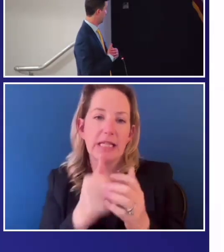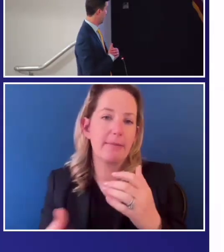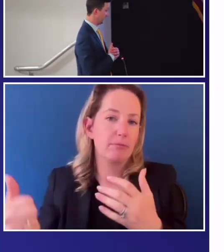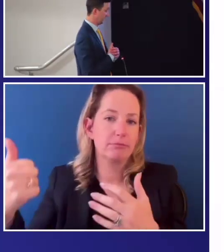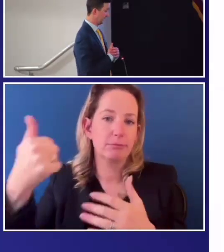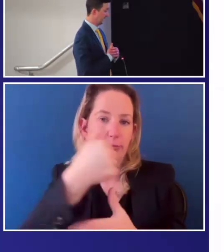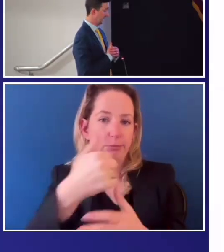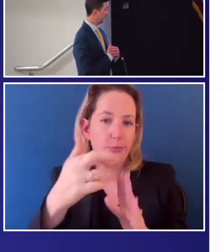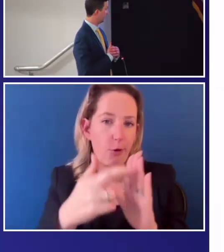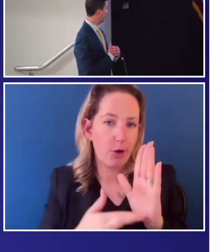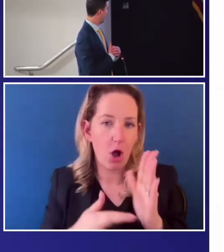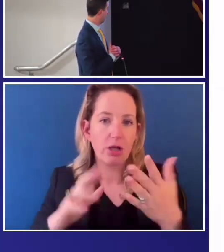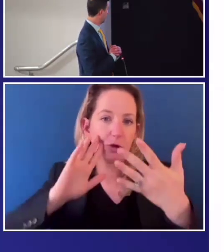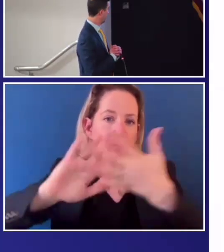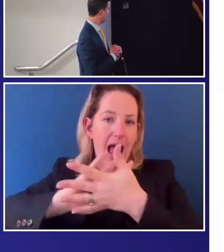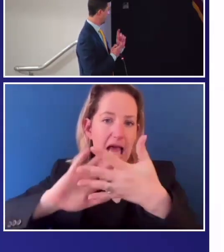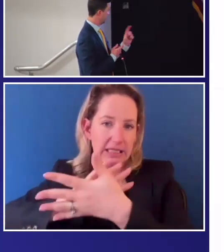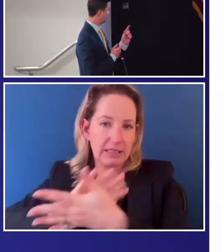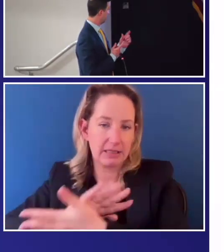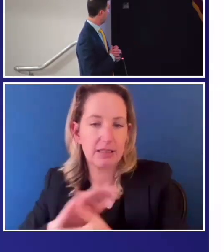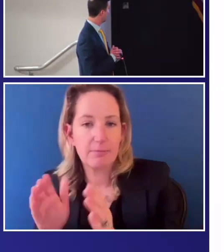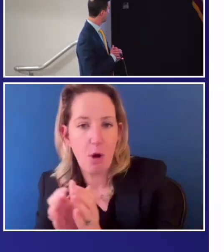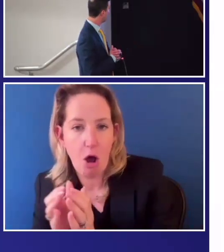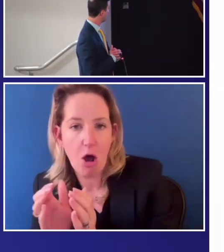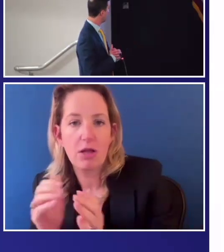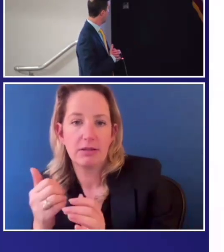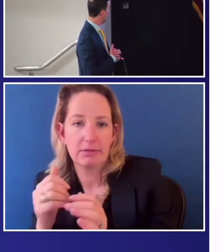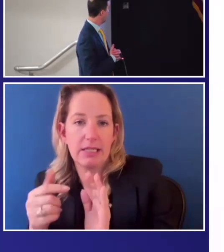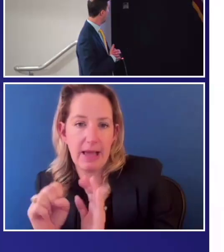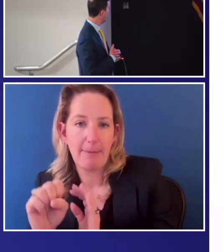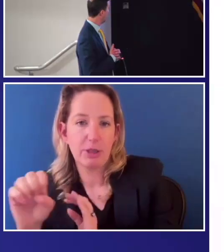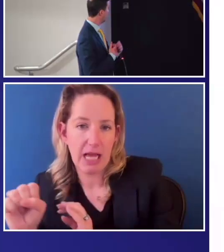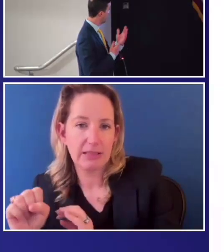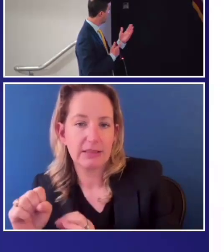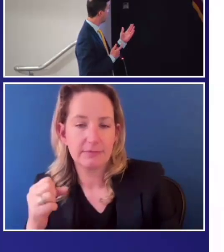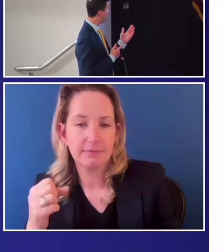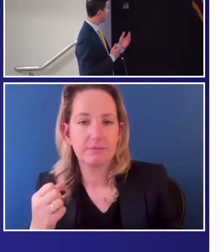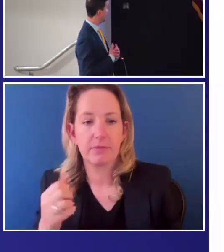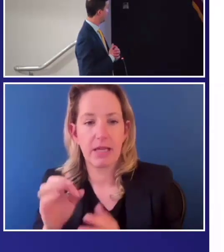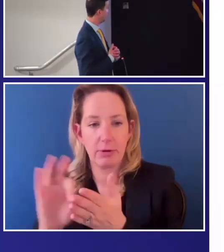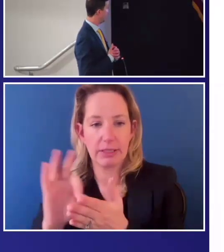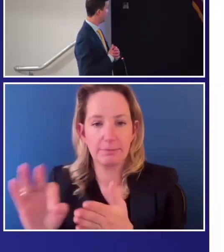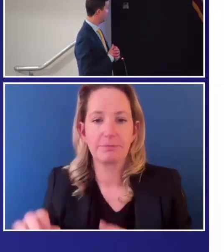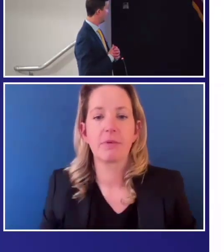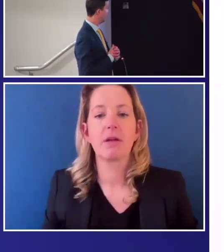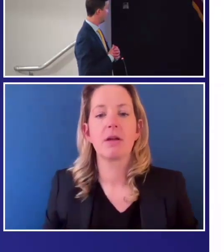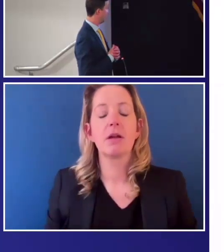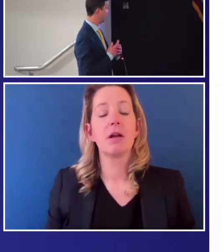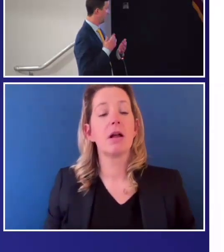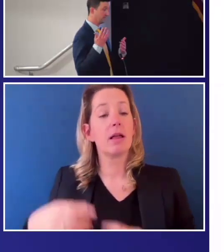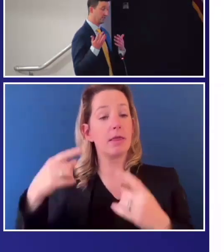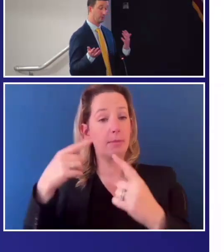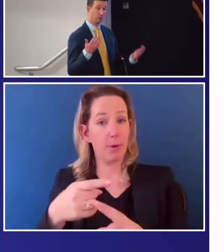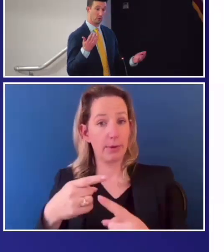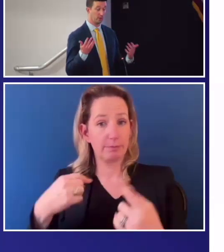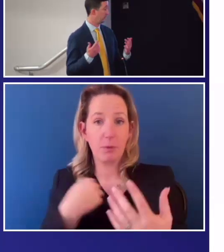for masking small sample sizes of cell counts. The point of this data set is it allows us to estimate the types of programs